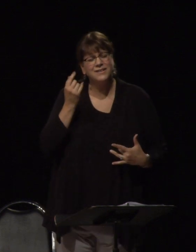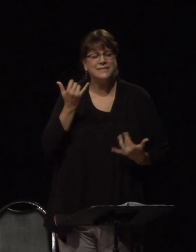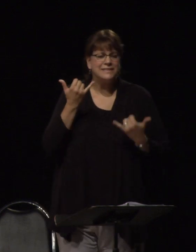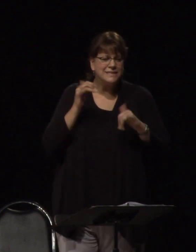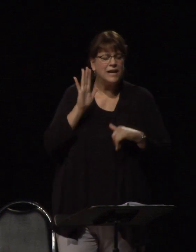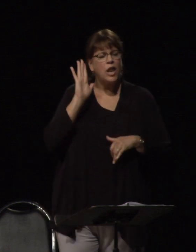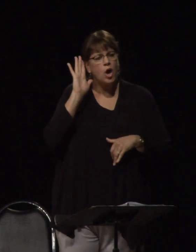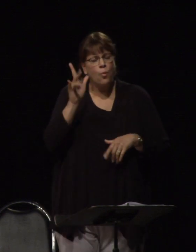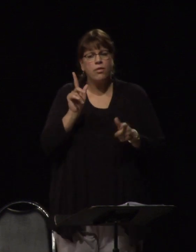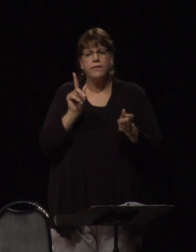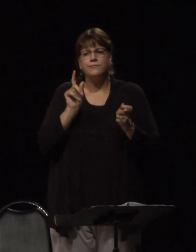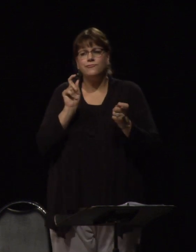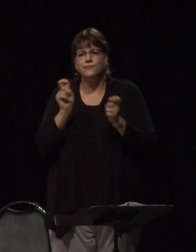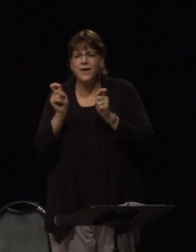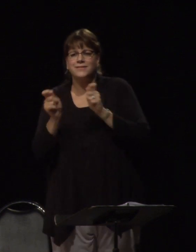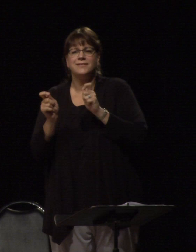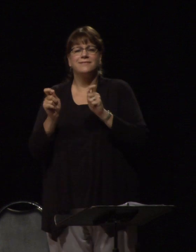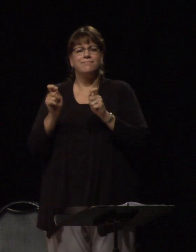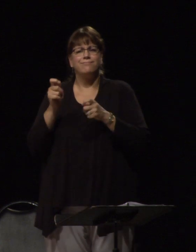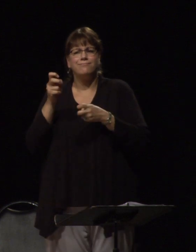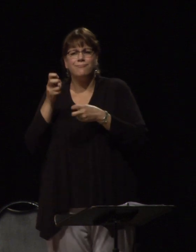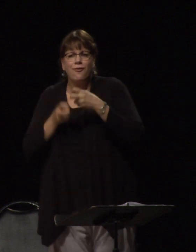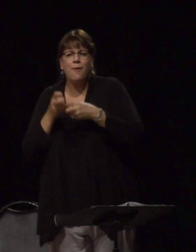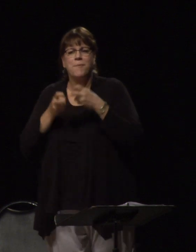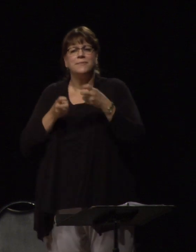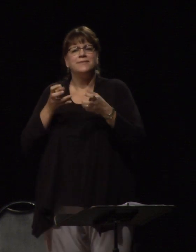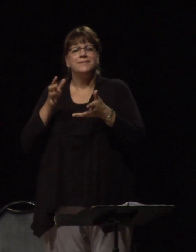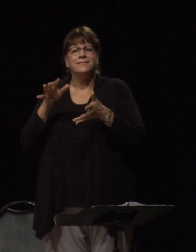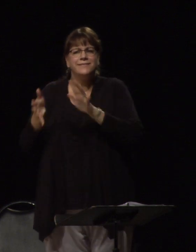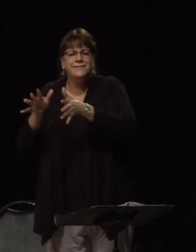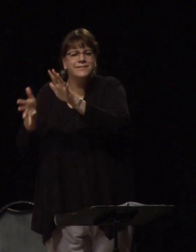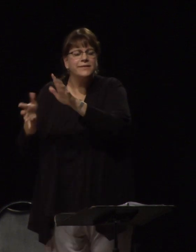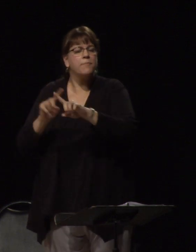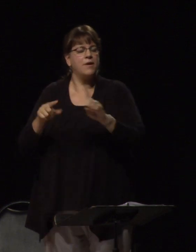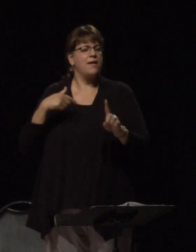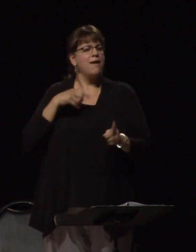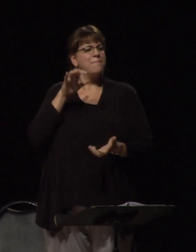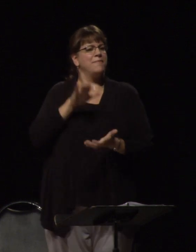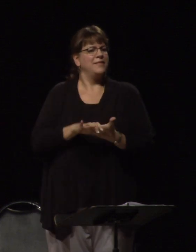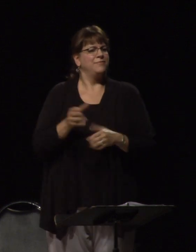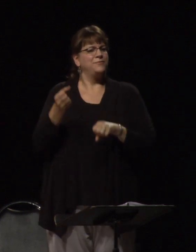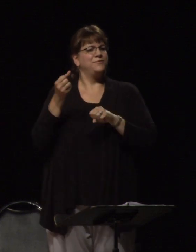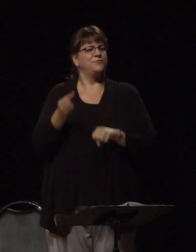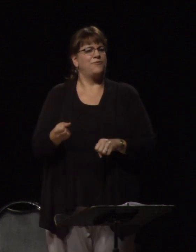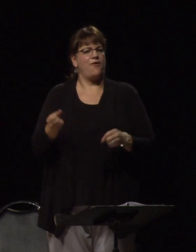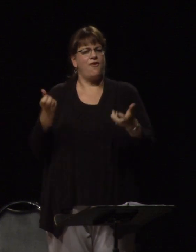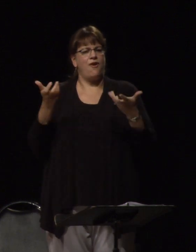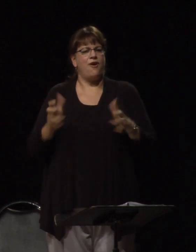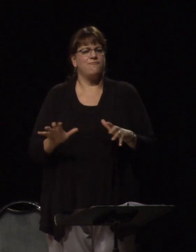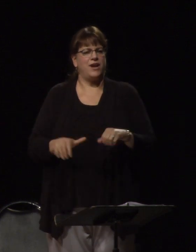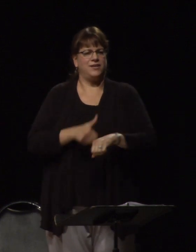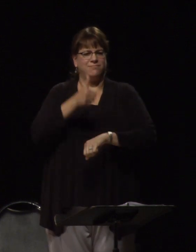EXPERIENCE WITH THE SEMESTER CALENDAR, OF COURSE, BUT I BELIEVE THAT WE HAVE LAID A STRONG FOUNDATION THAT WE CAN